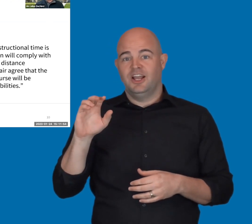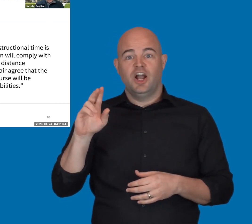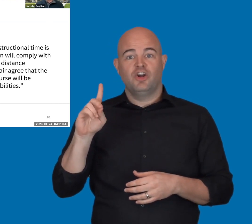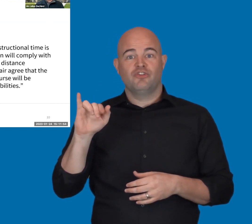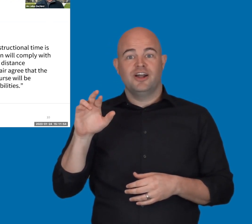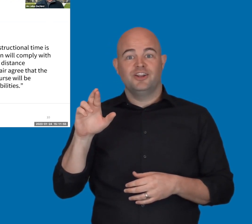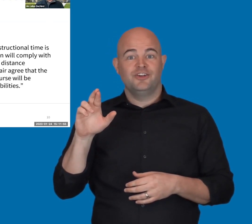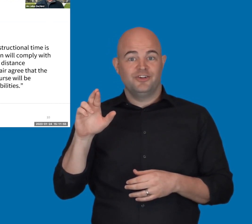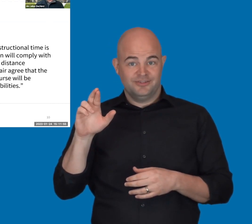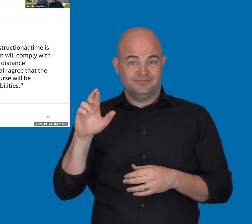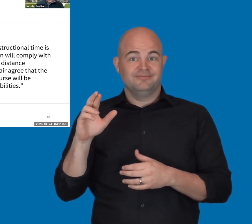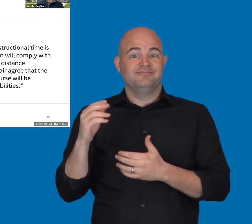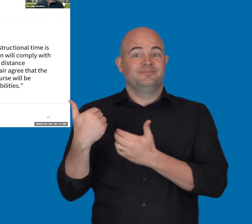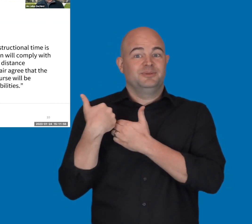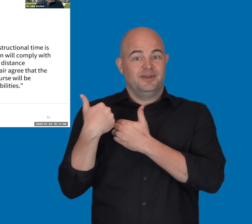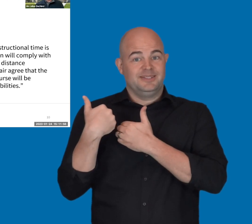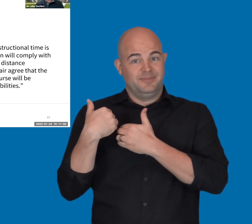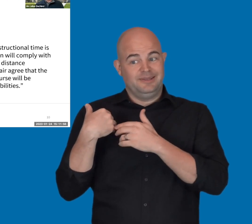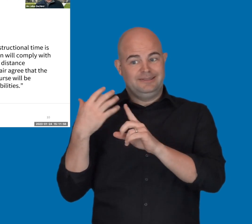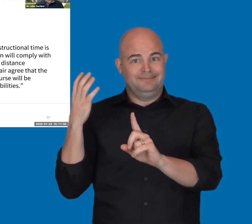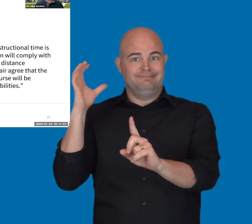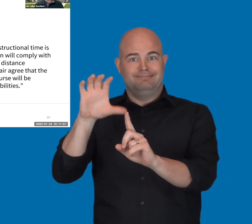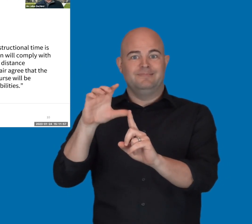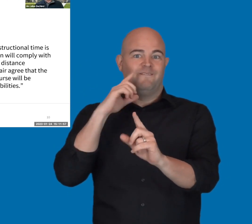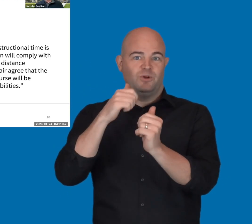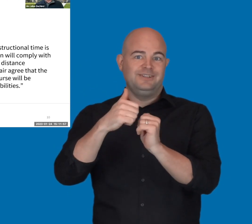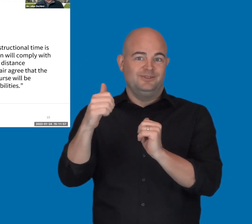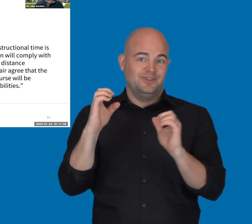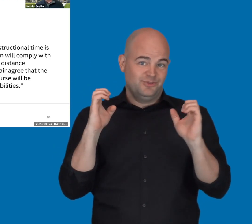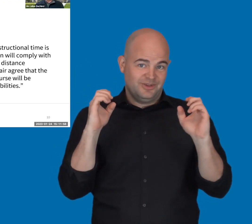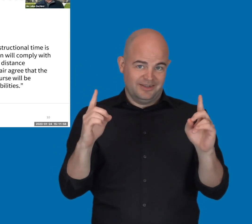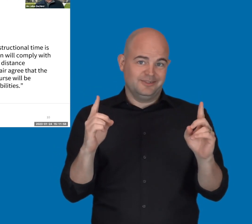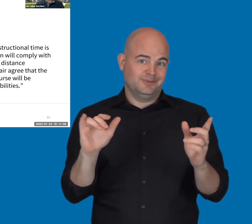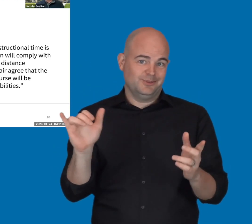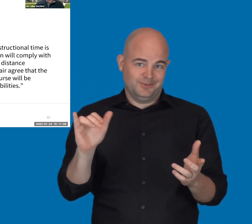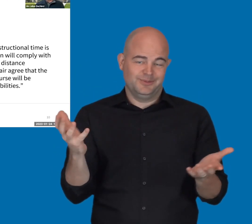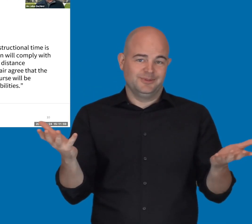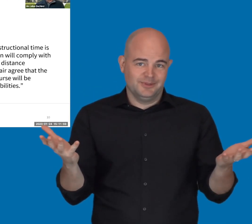I took a spin through the participant list and I see a lot of my distance education colleagues